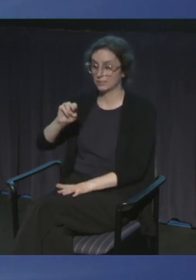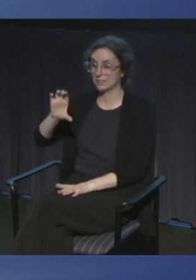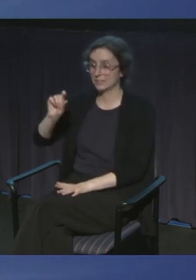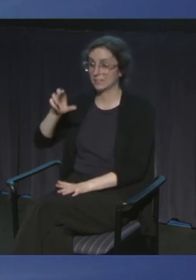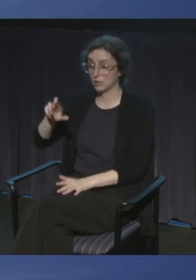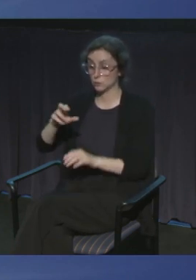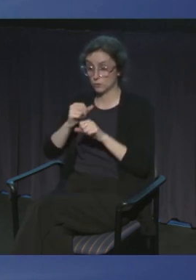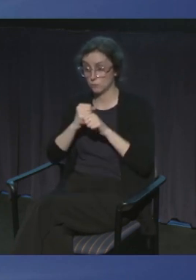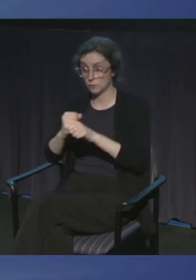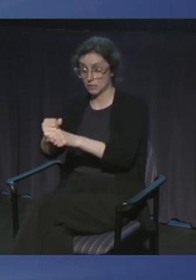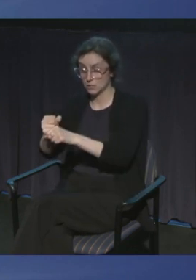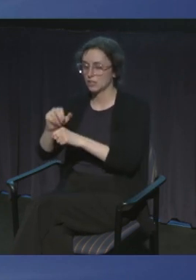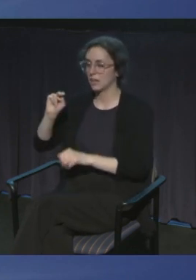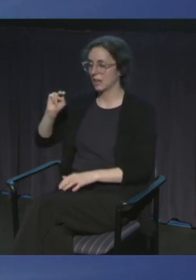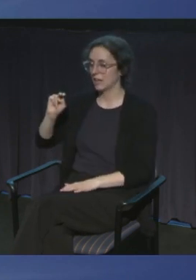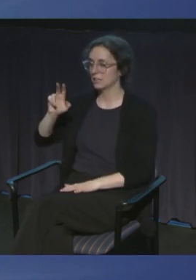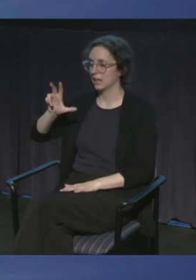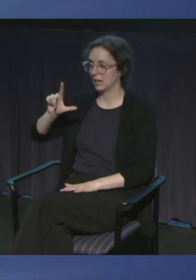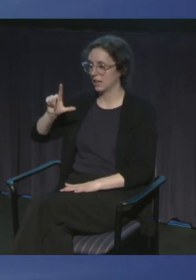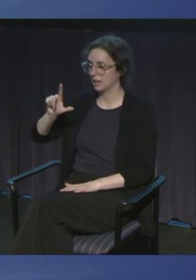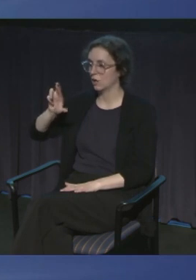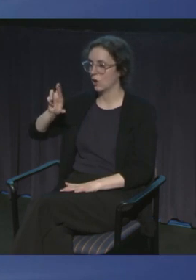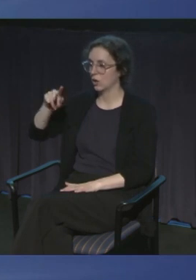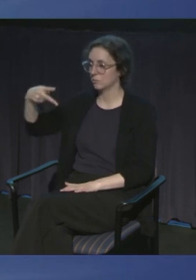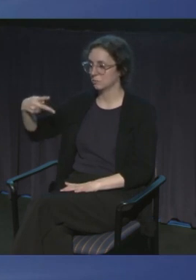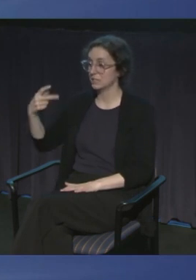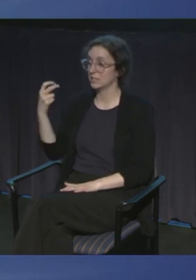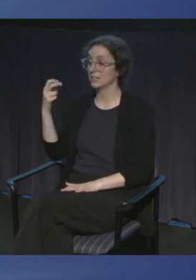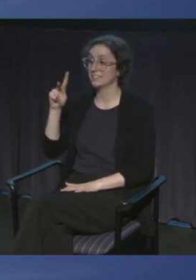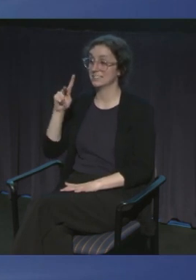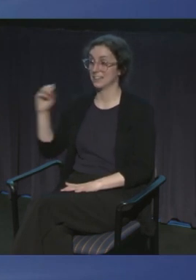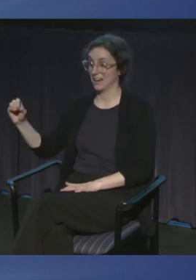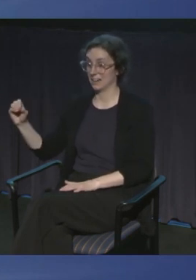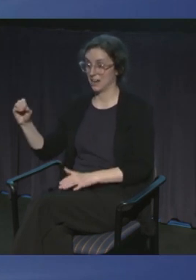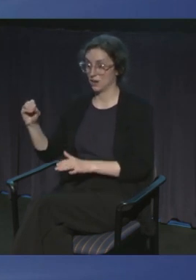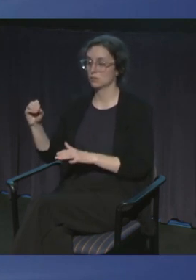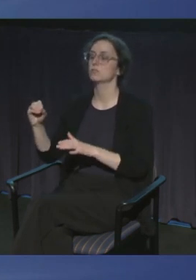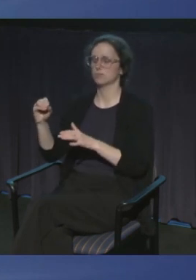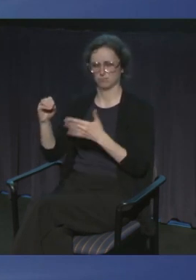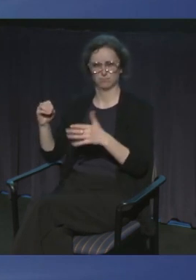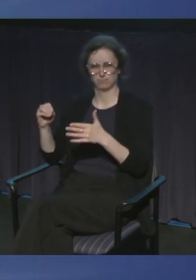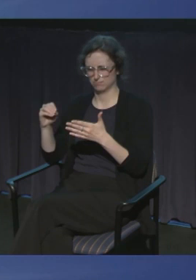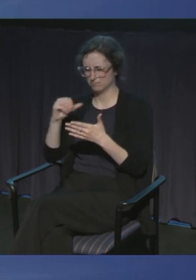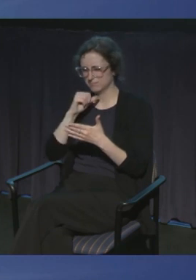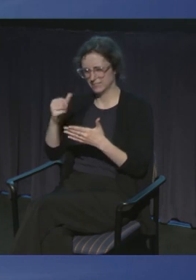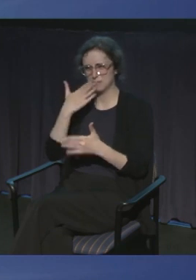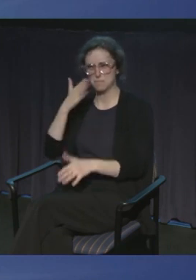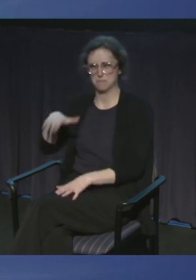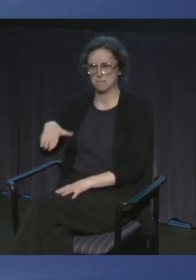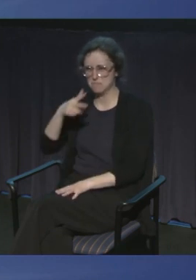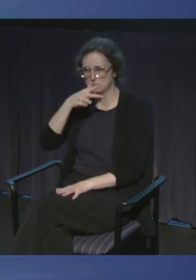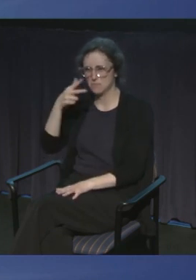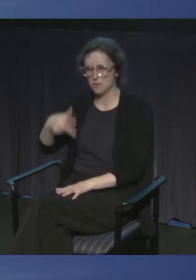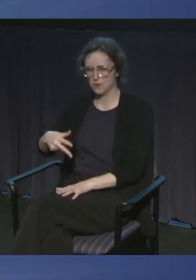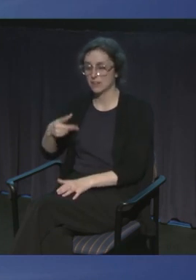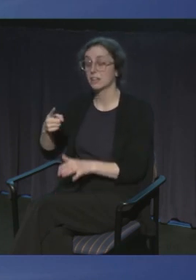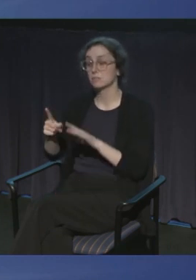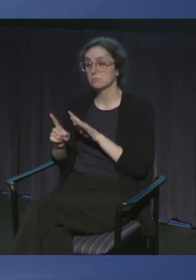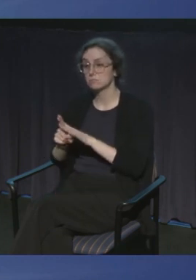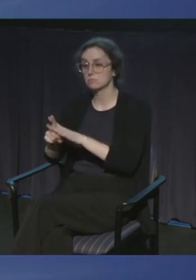SHOW THAT NRP 12 KNOCKOUT IS